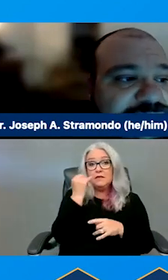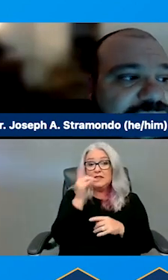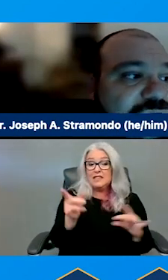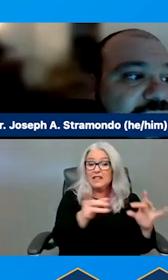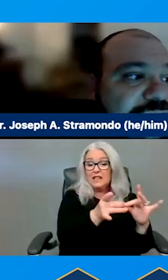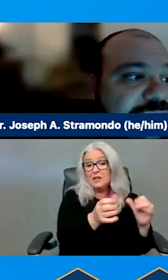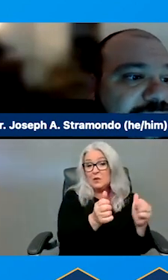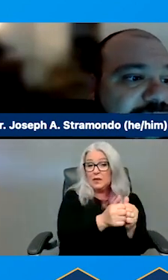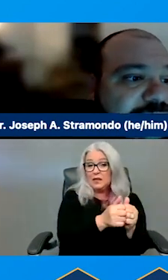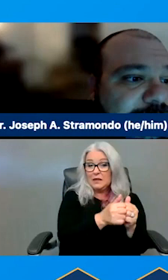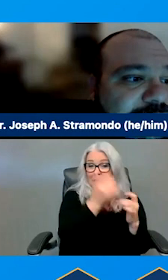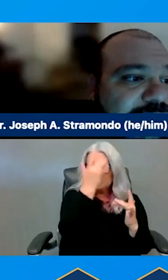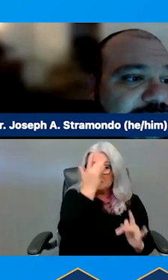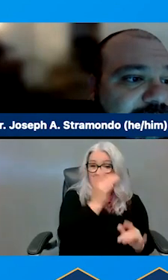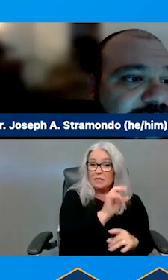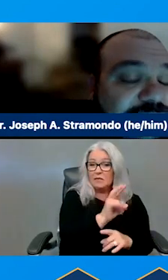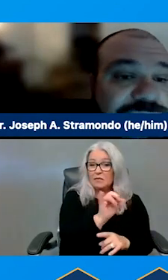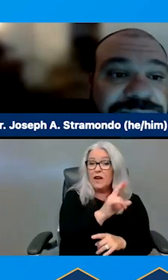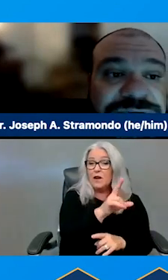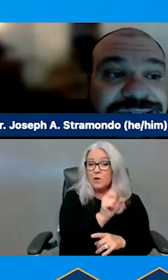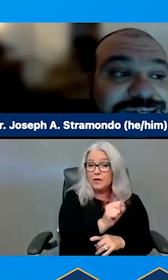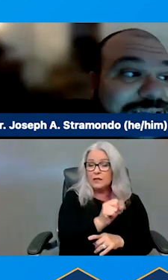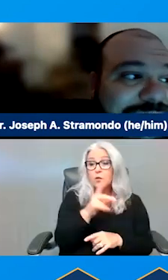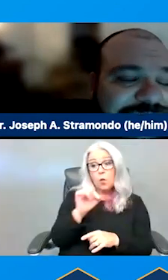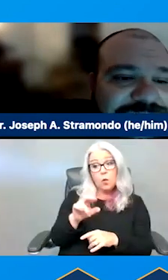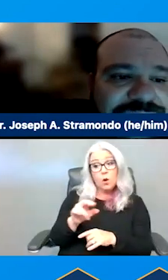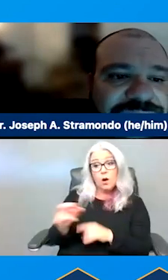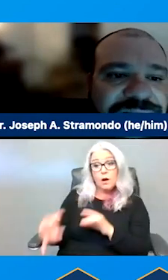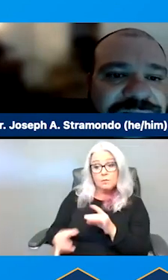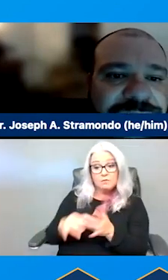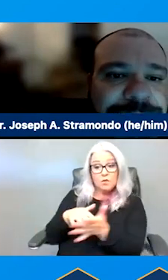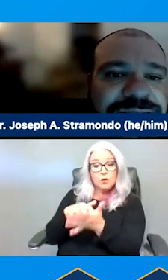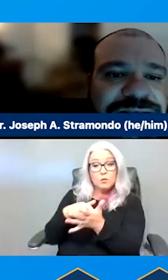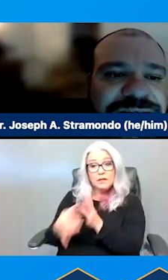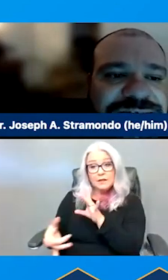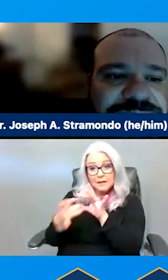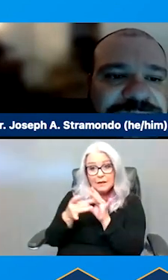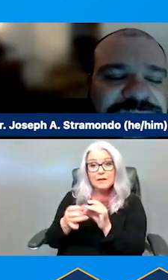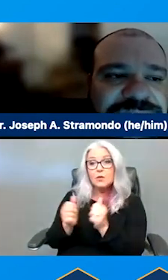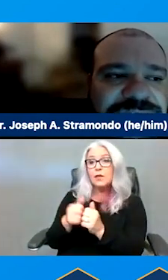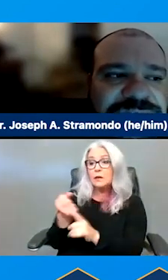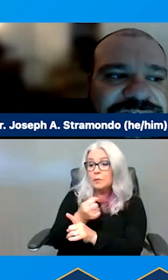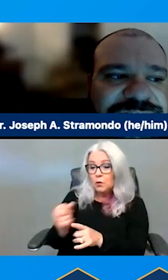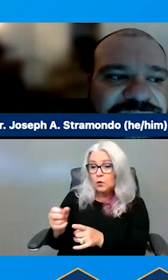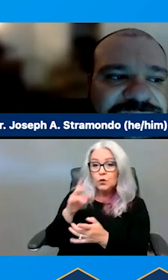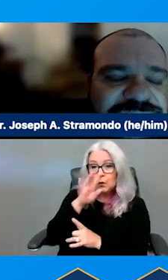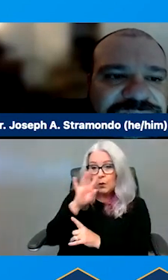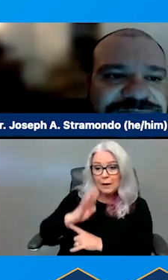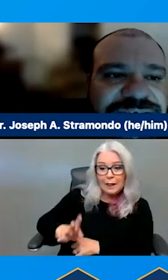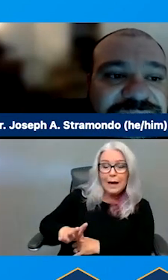virus or whether we're talking about vulnerability to abuse and neglect is something that is not